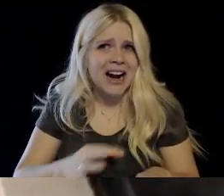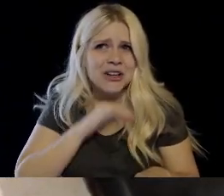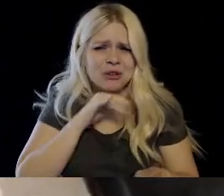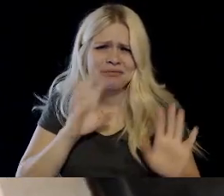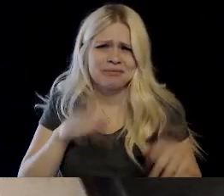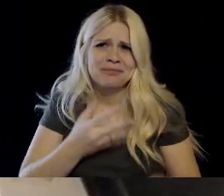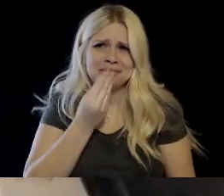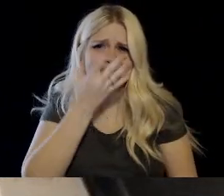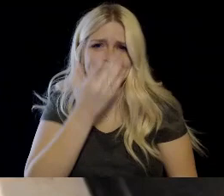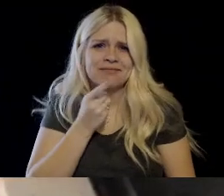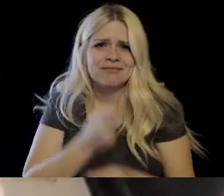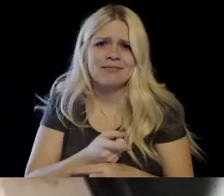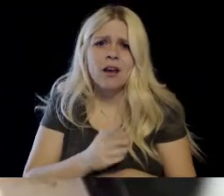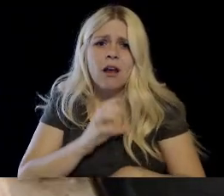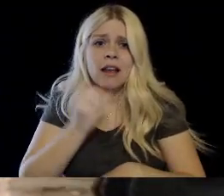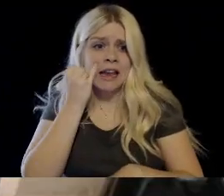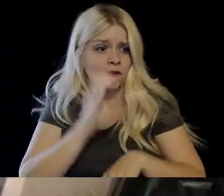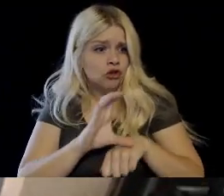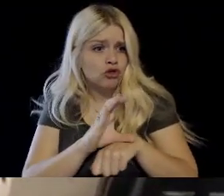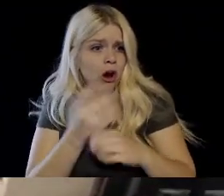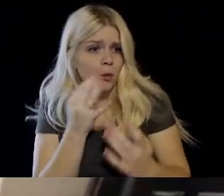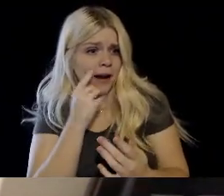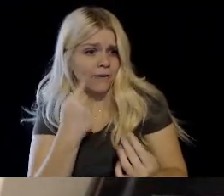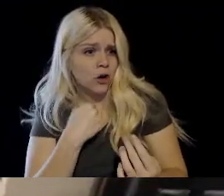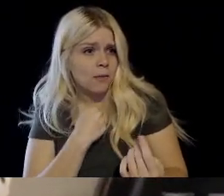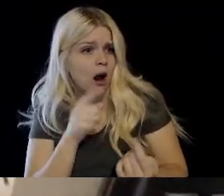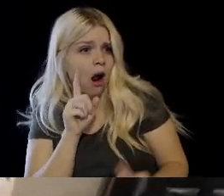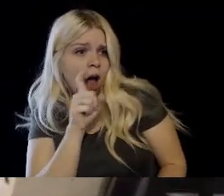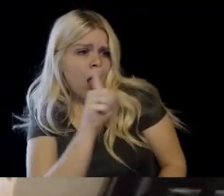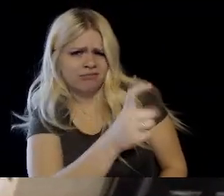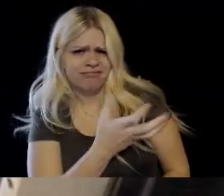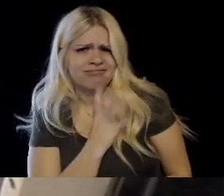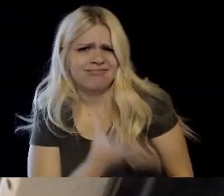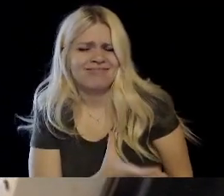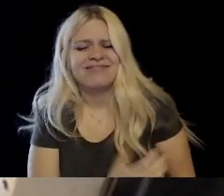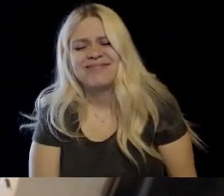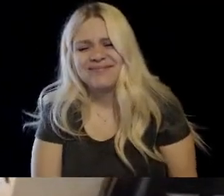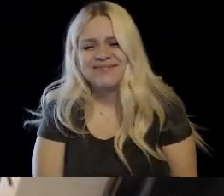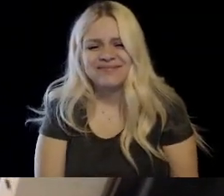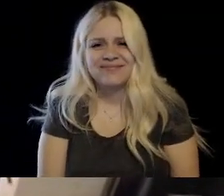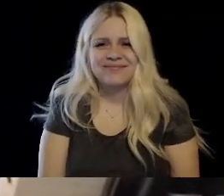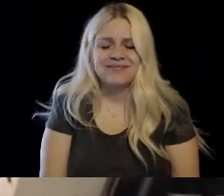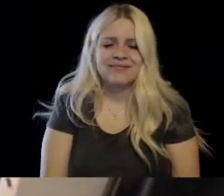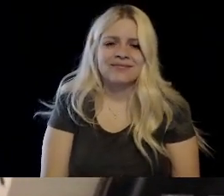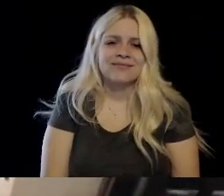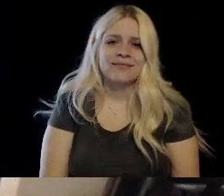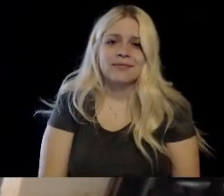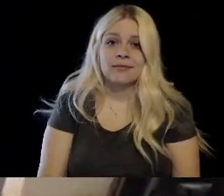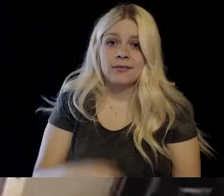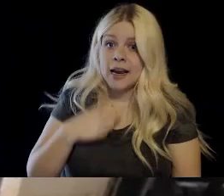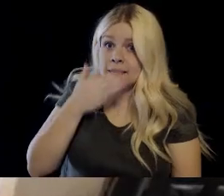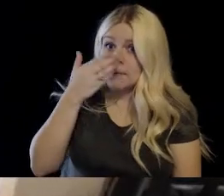Erica: A little chocolate on the other side. Joanne: Uh-huh. Erica: Robbie, I wish I could smell them. I have this mask on so I can't smell too much.